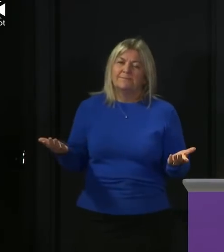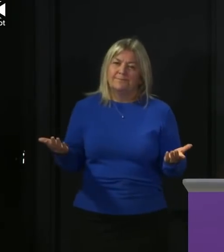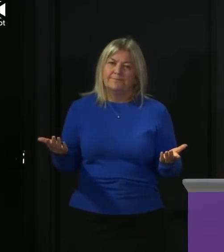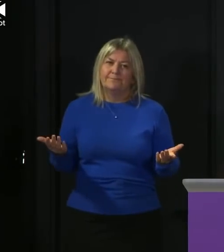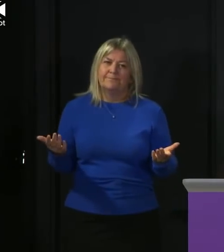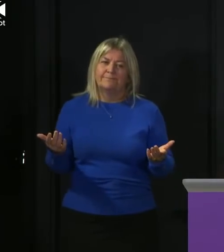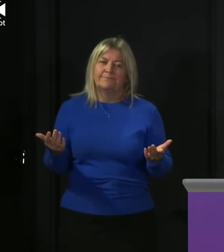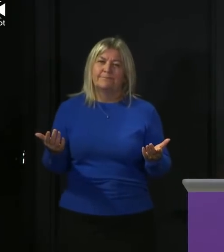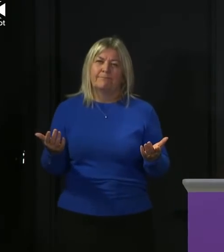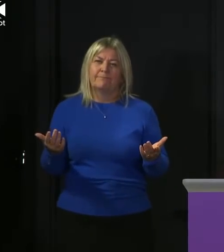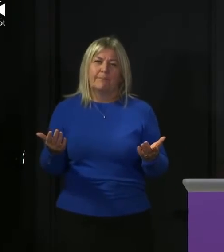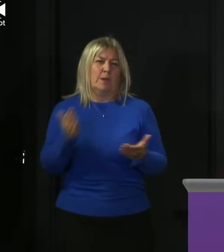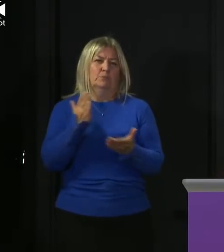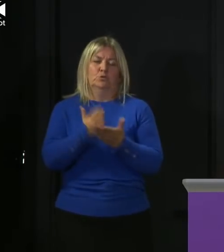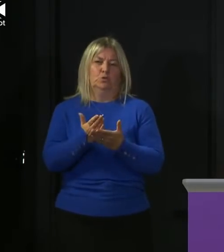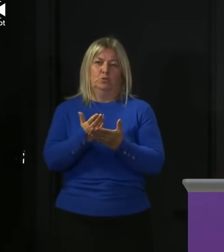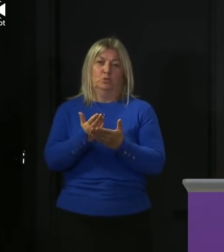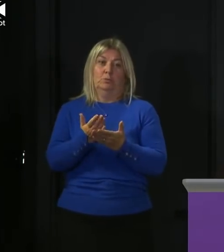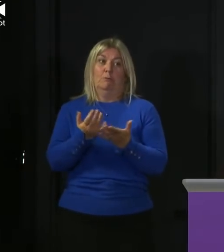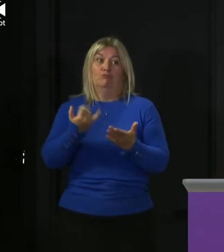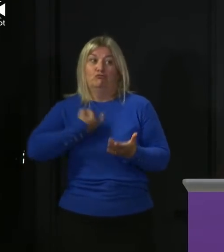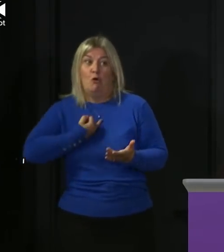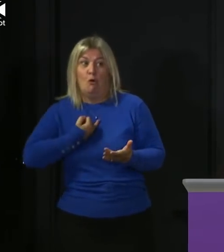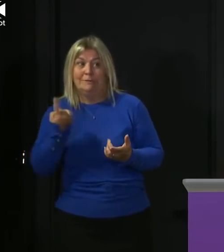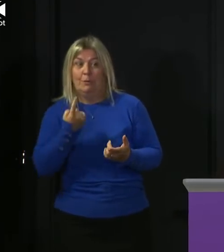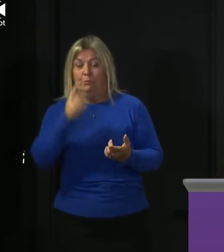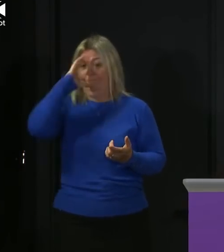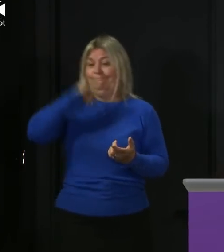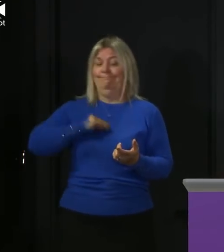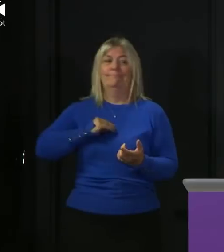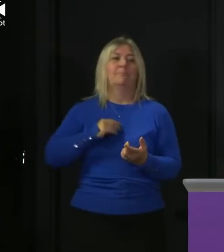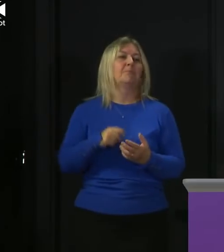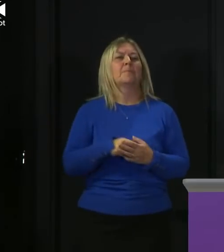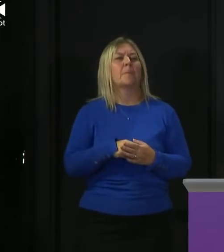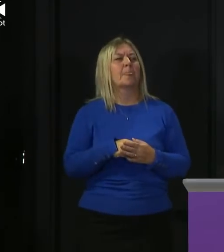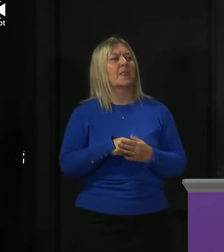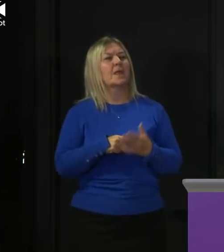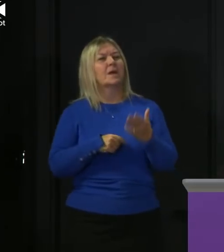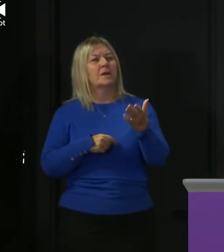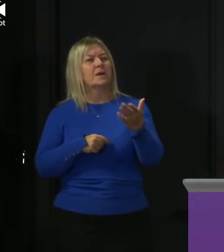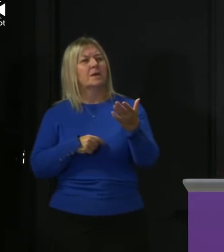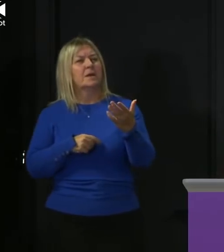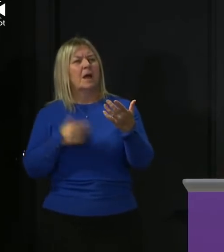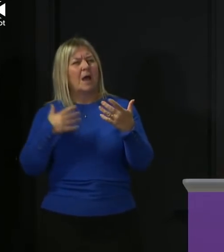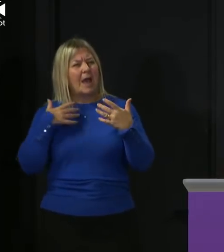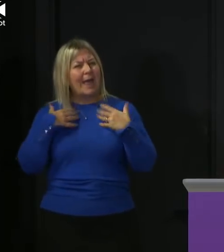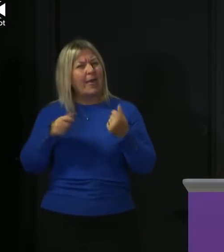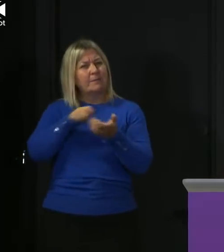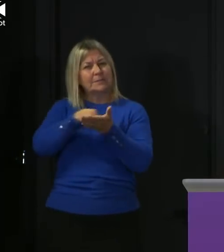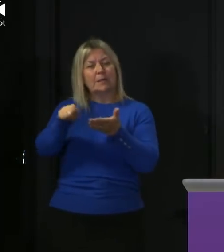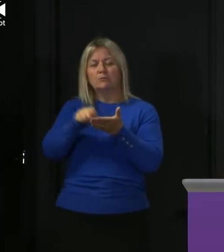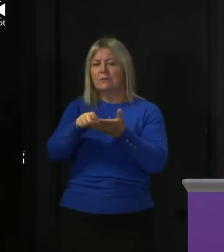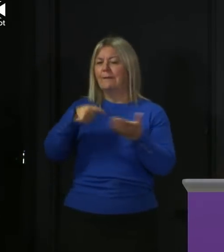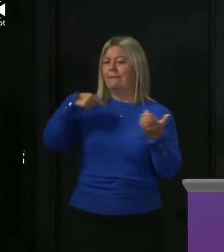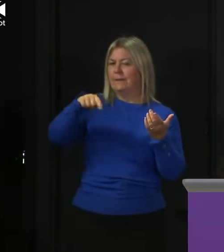will be corrected if I'm wrong about this so apologies in advance if I am, but I think the Health Secretary is setting out this week in parliament some more detail